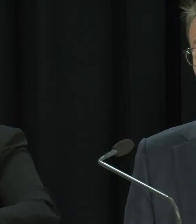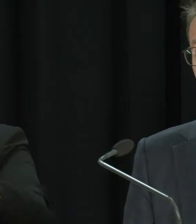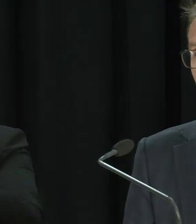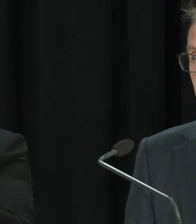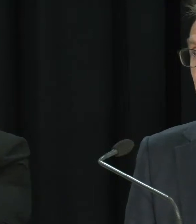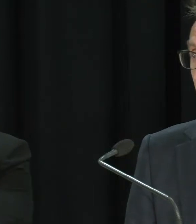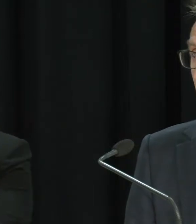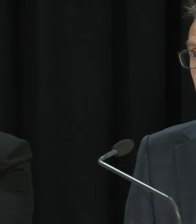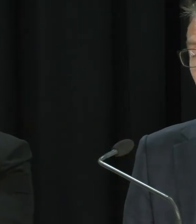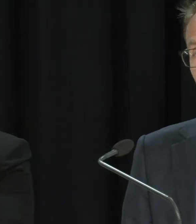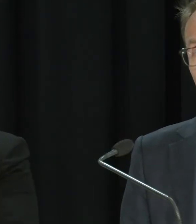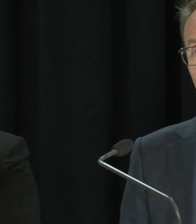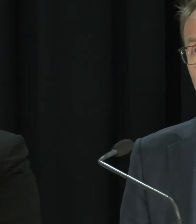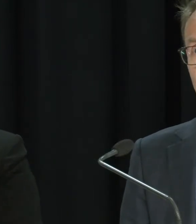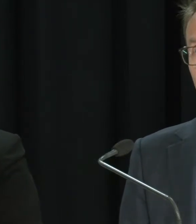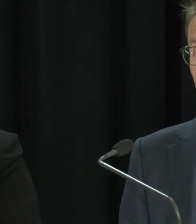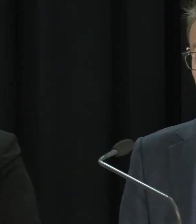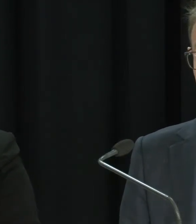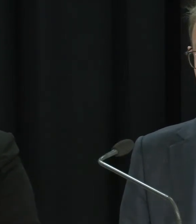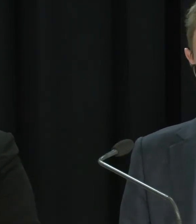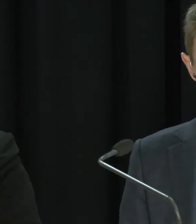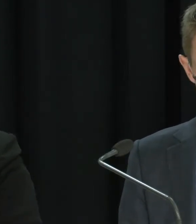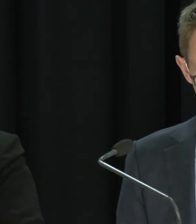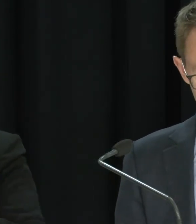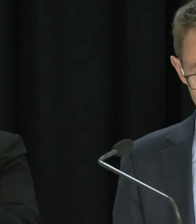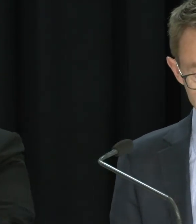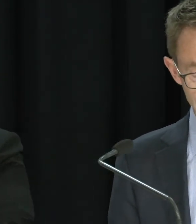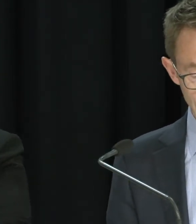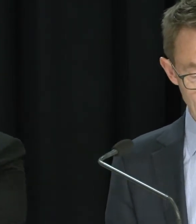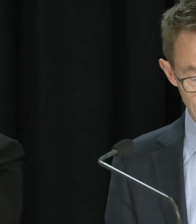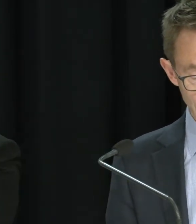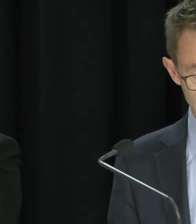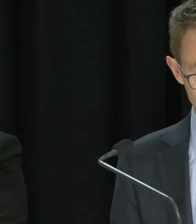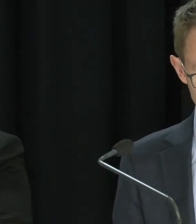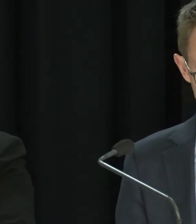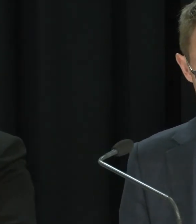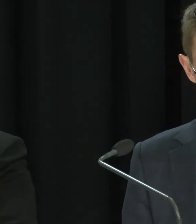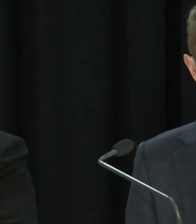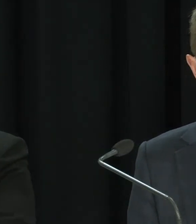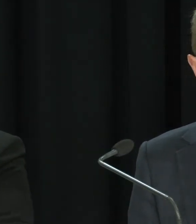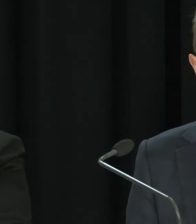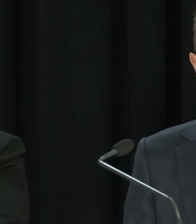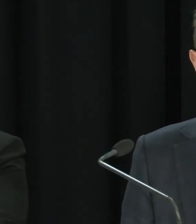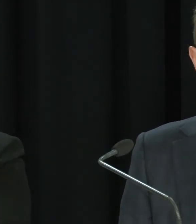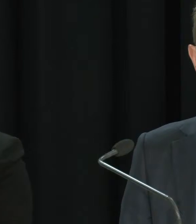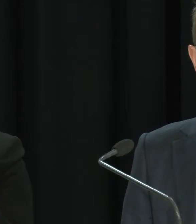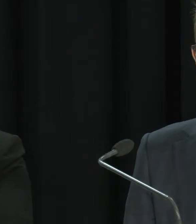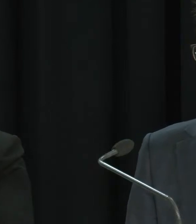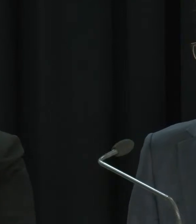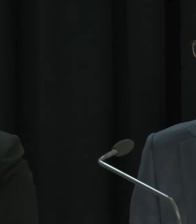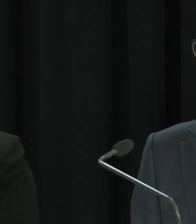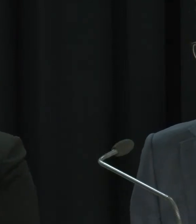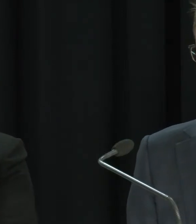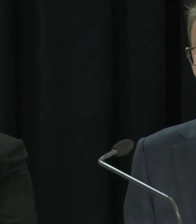we're processing those quickly. I want to thank our colleagues at ESR, turning